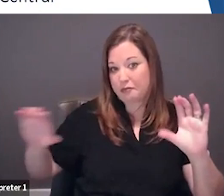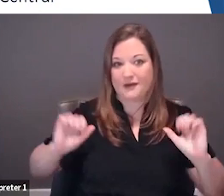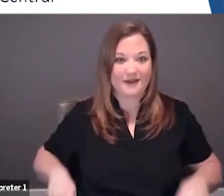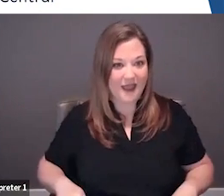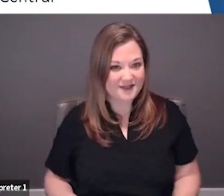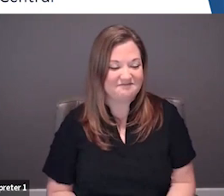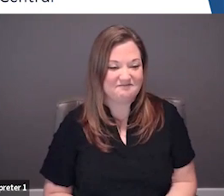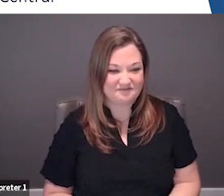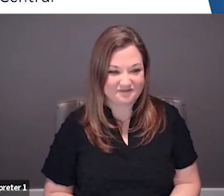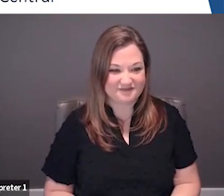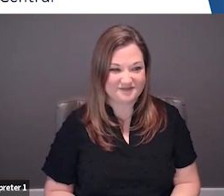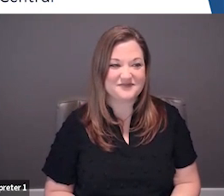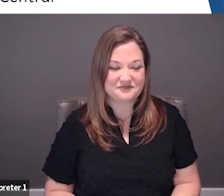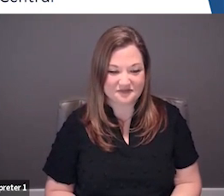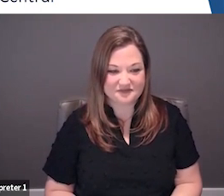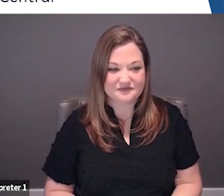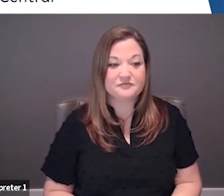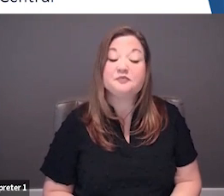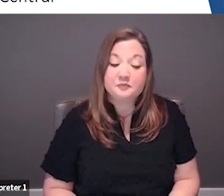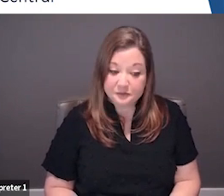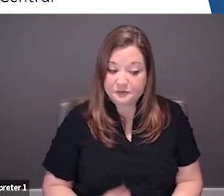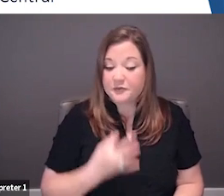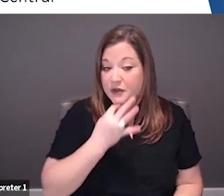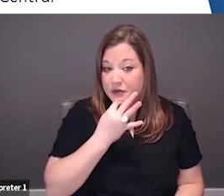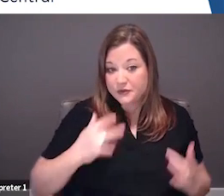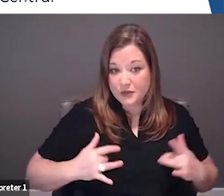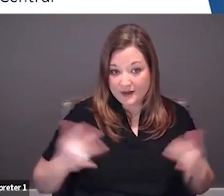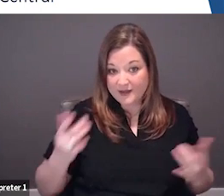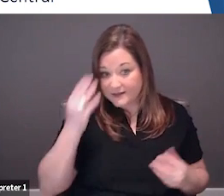There are a couple of upcoming events that I want to make sure everyone is aware of.